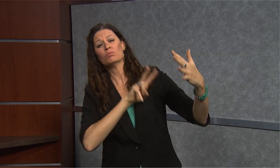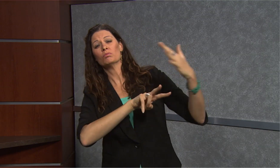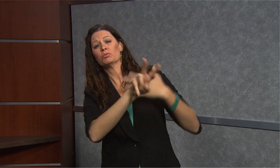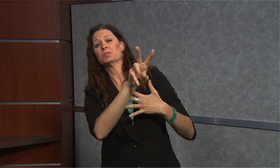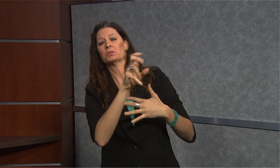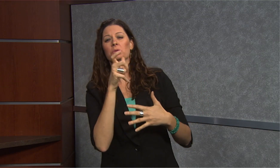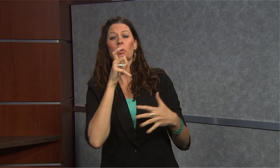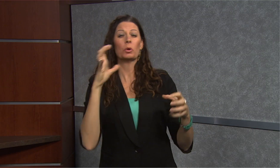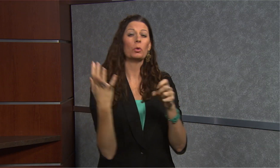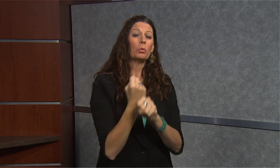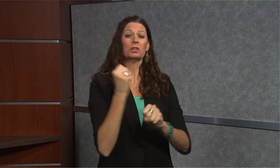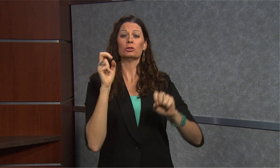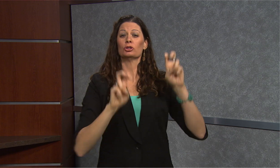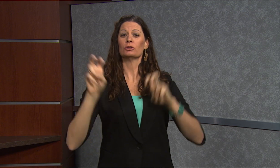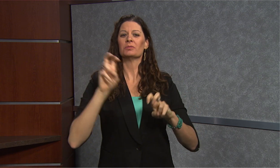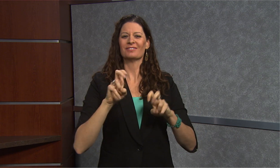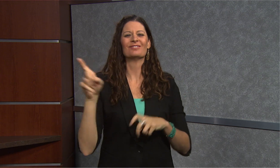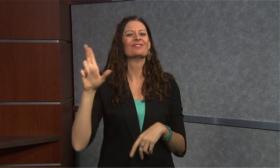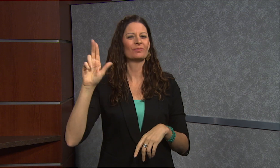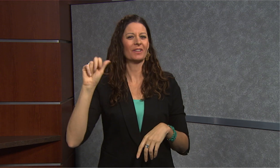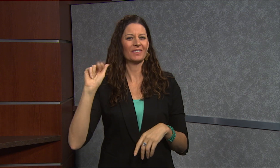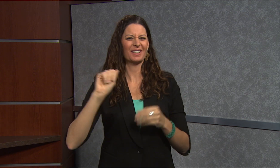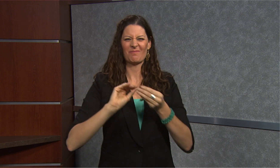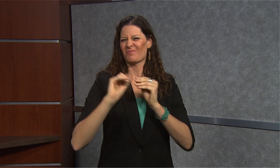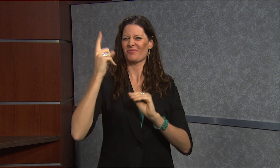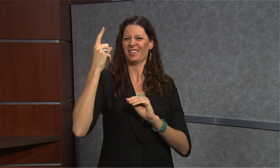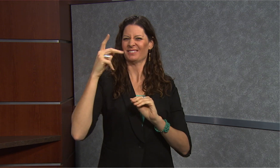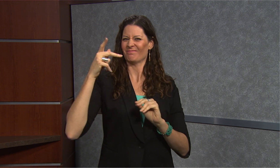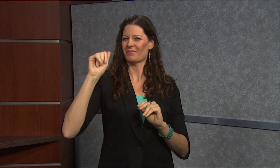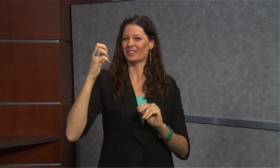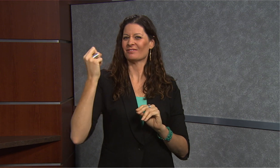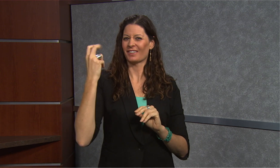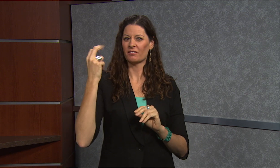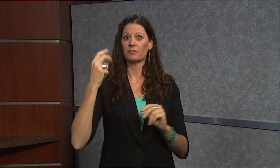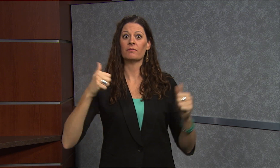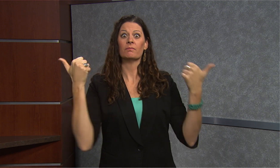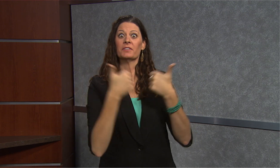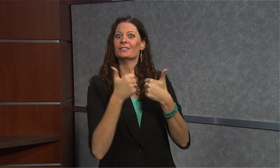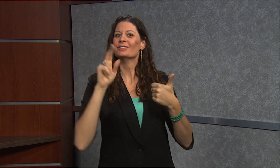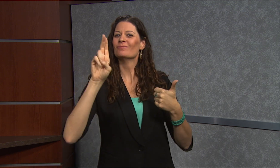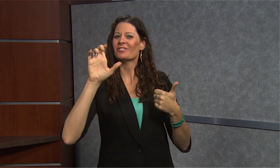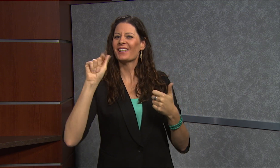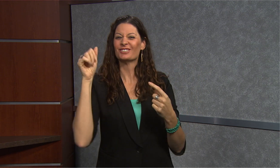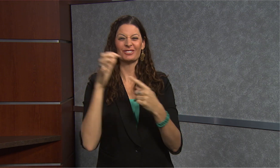UOFA WAS HEAVILY FAVORED TO WIN THE PAC 12 TOURNAMENT. SEEDED NUMBER 1 UOFA FACED SEEDED